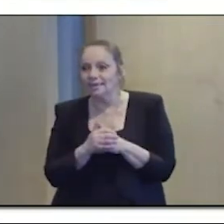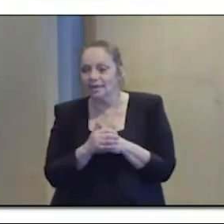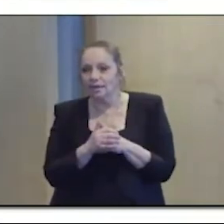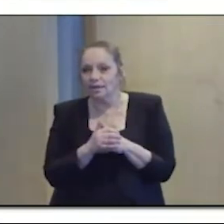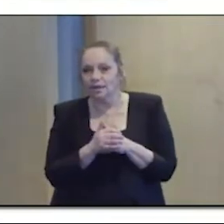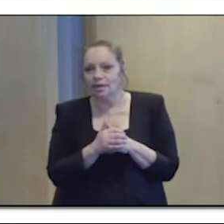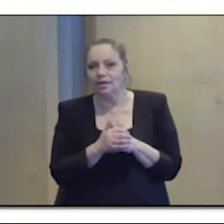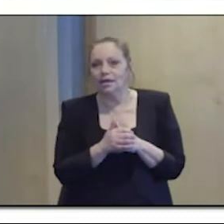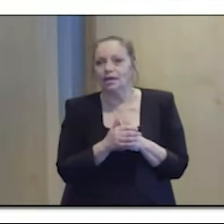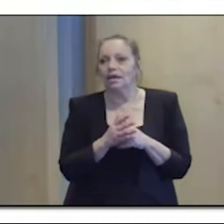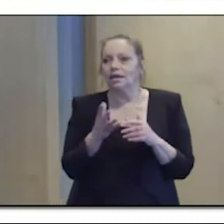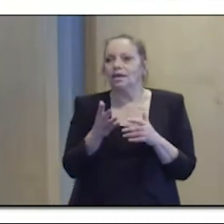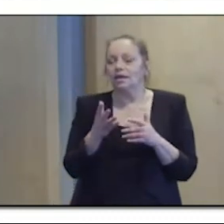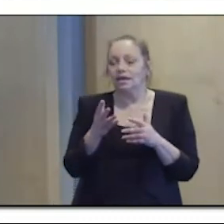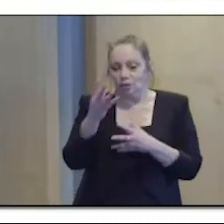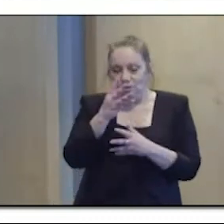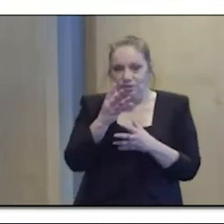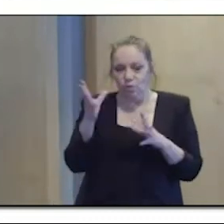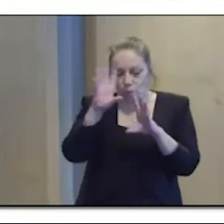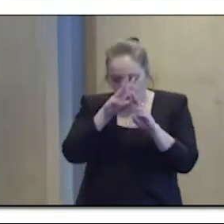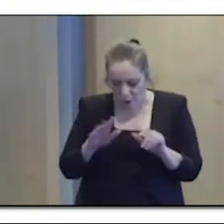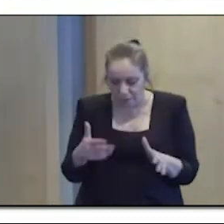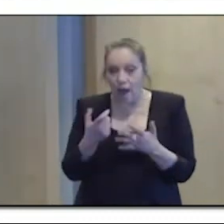wiped out but by everything else, and that was allowed because there was a lot of wind